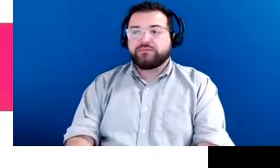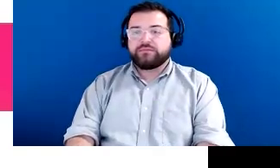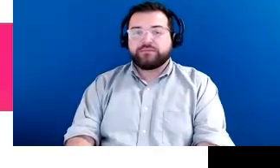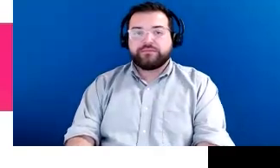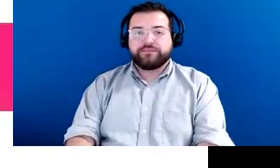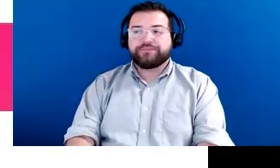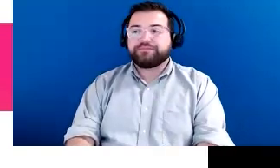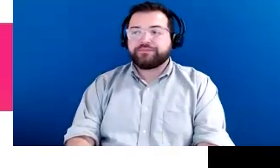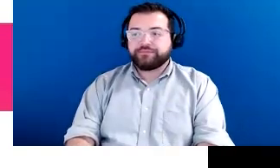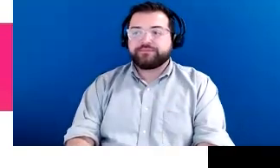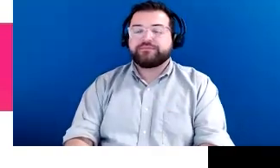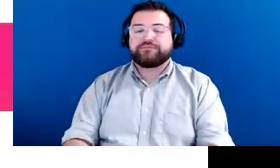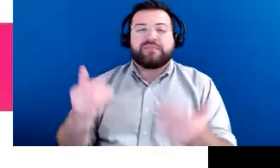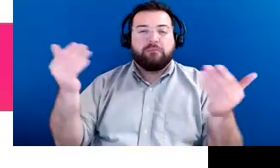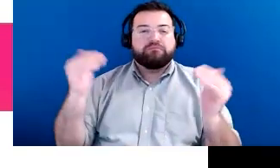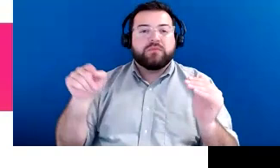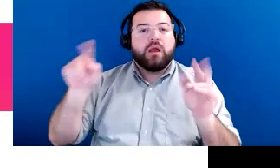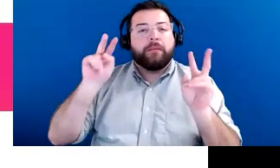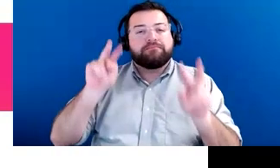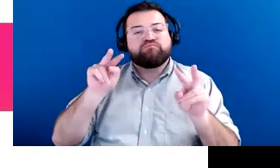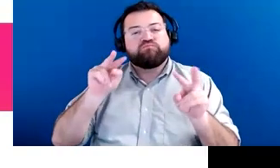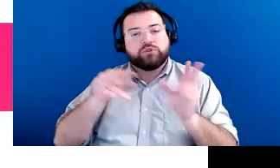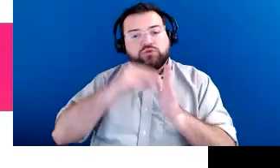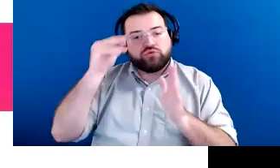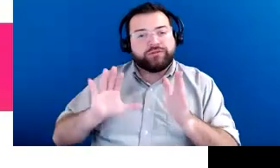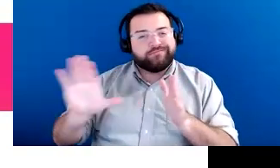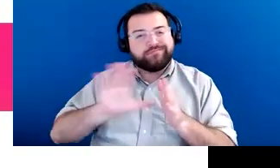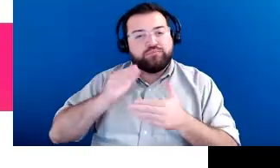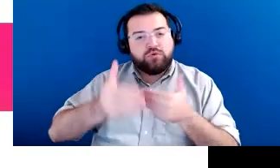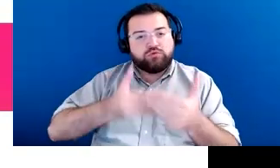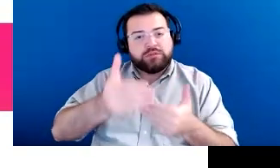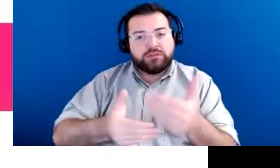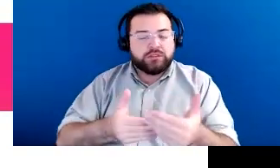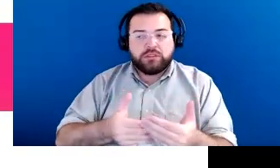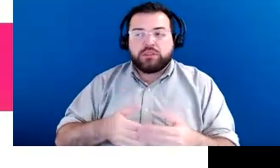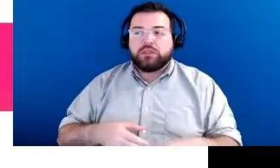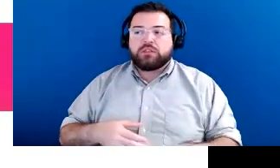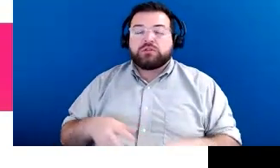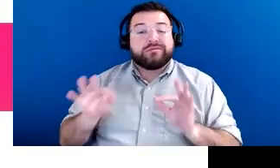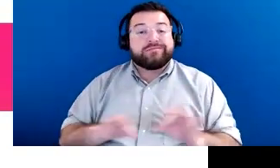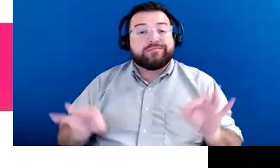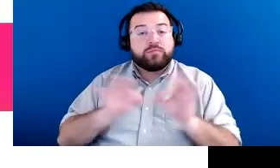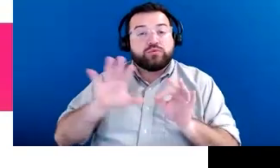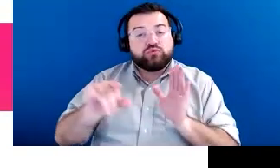Monitoring student progress. So, you know, keeping your Gradebook as updated as possible.